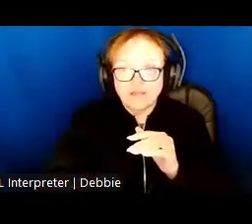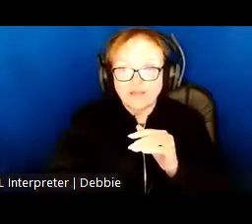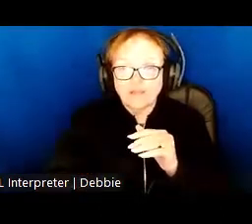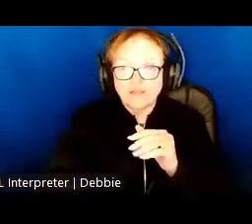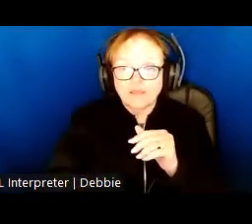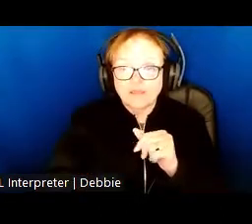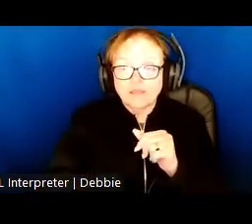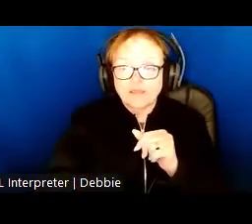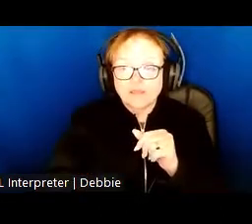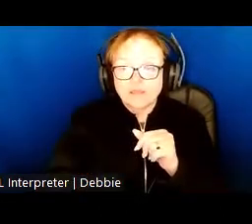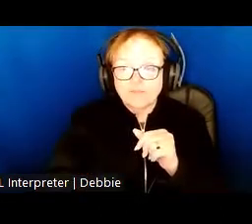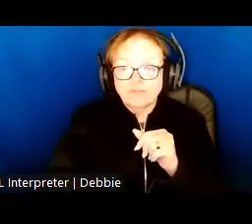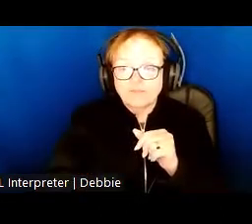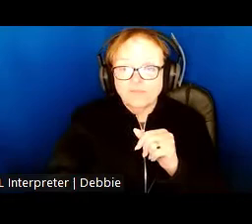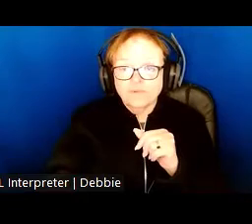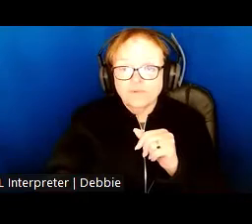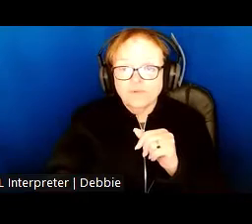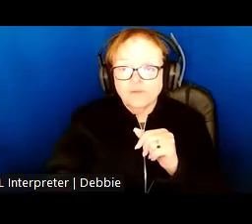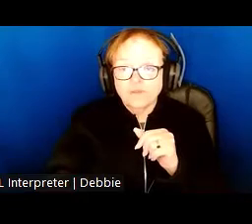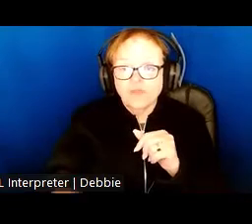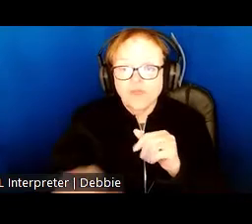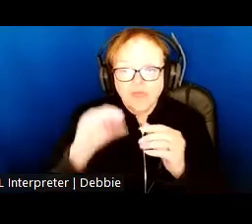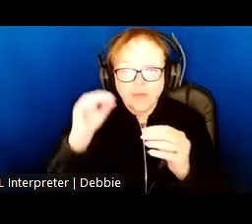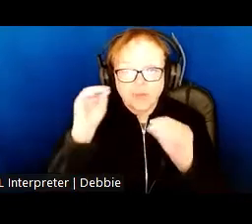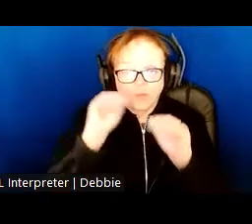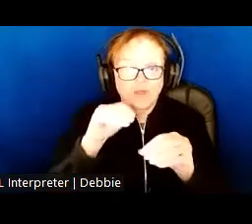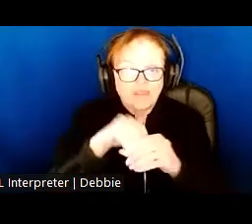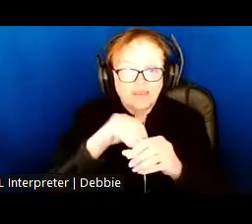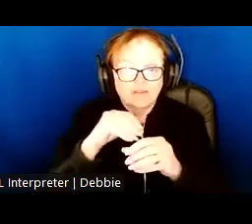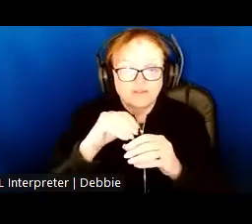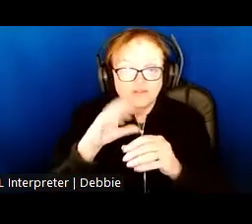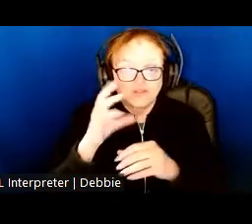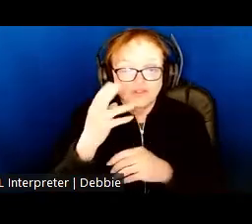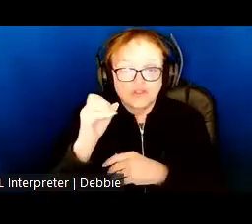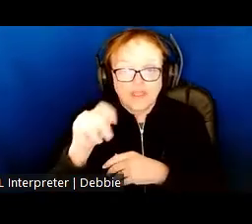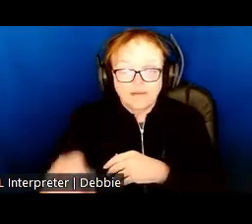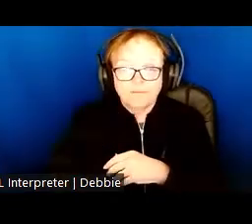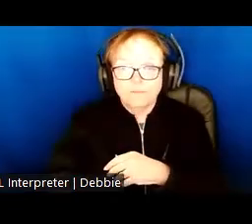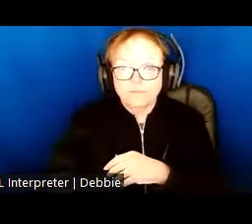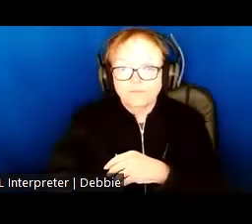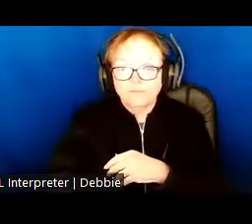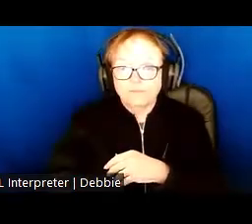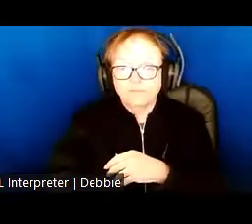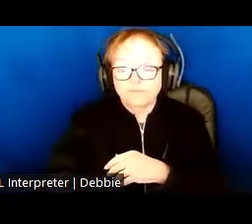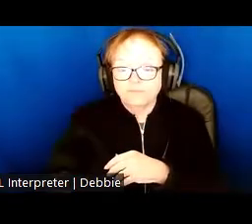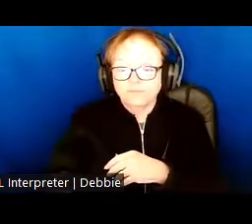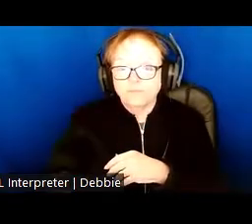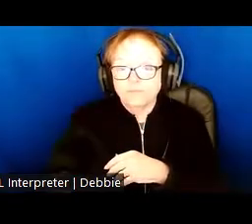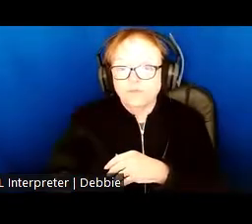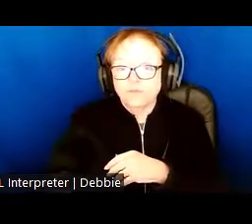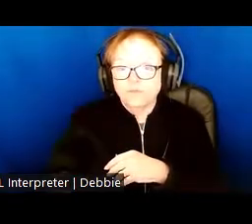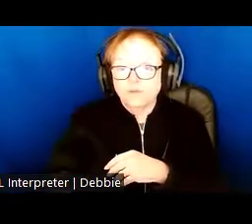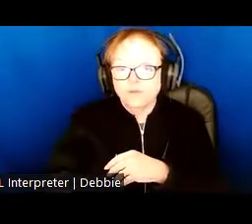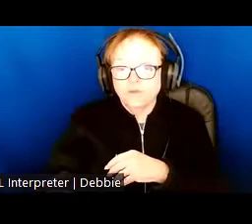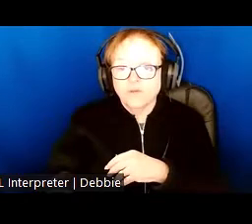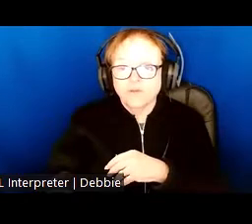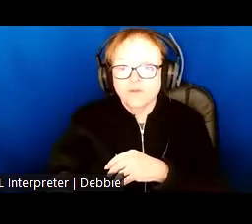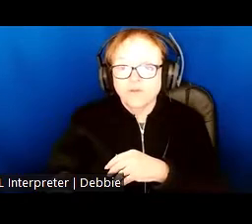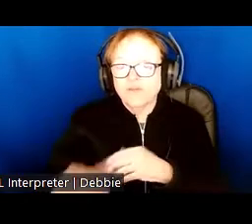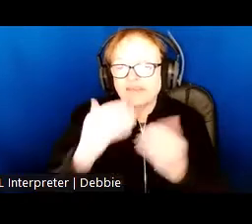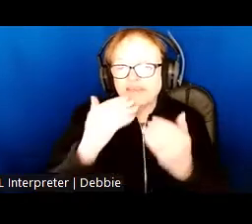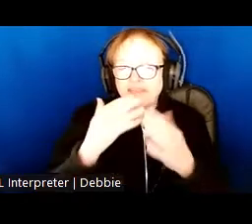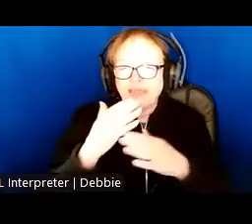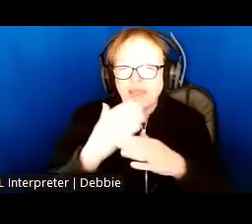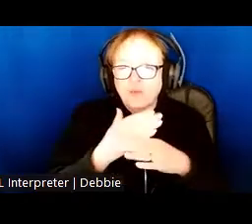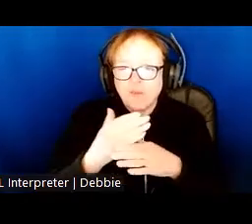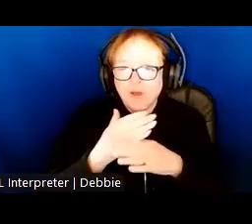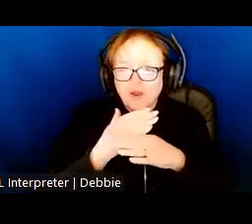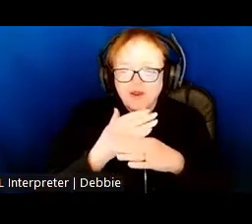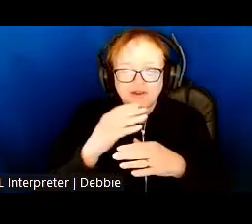put that in the chat. So I’d like to thank our partners at Mid Atlantic Arts. They’re